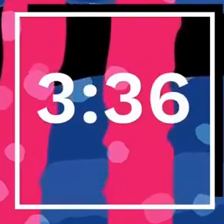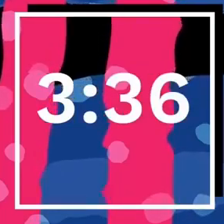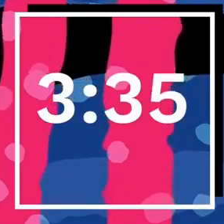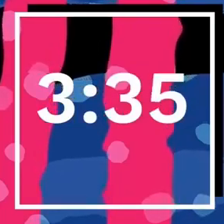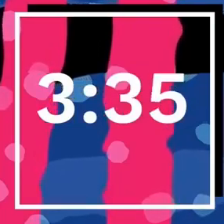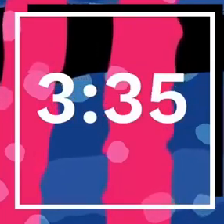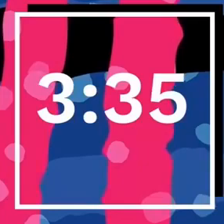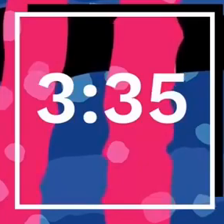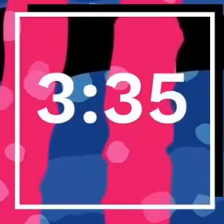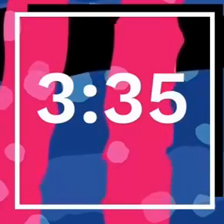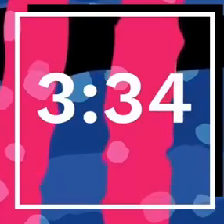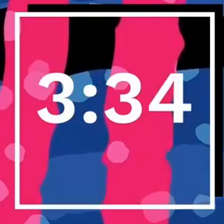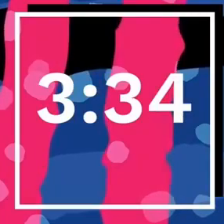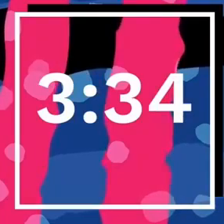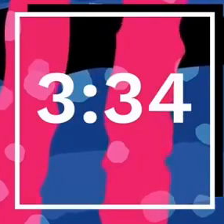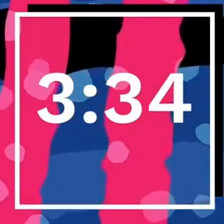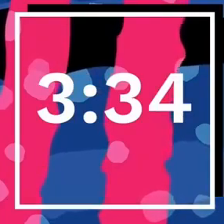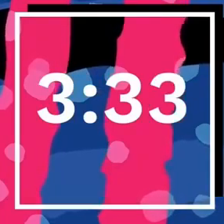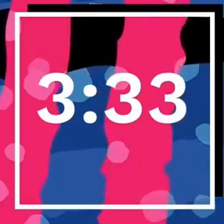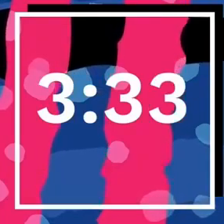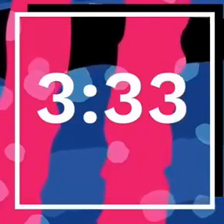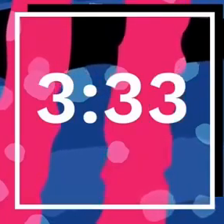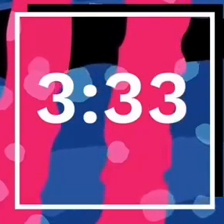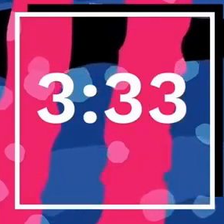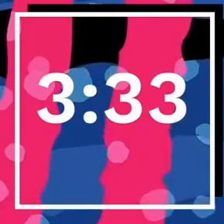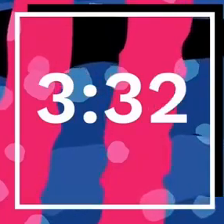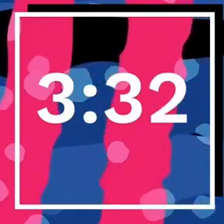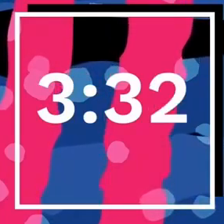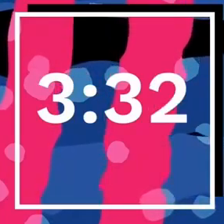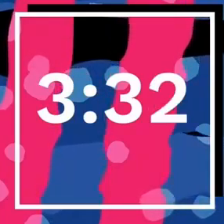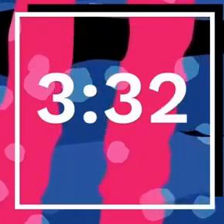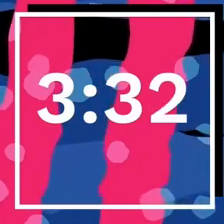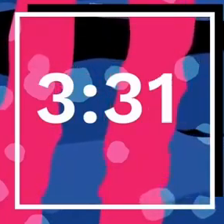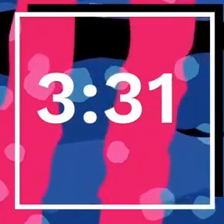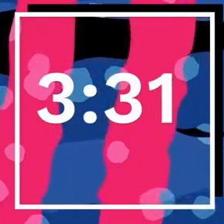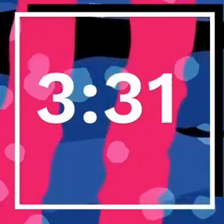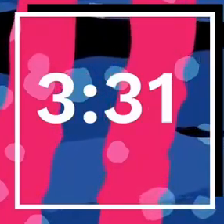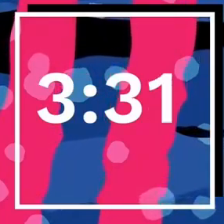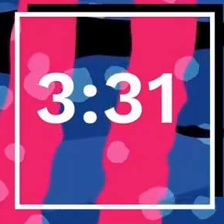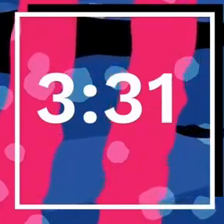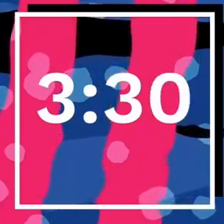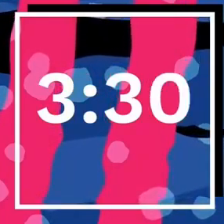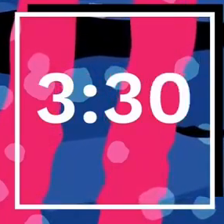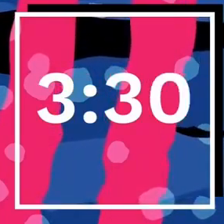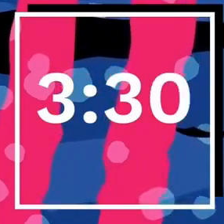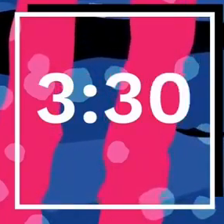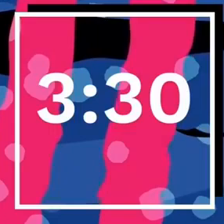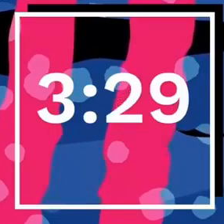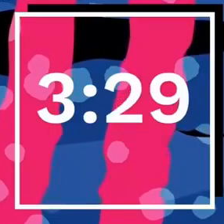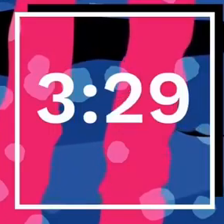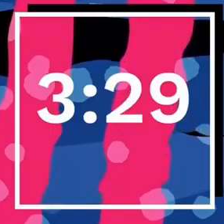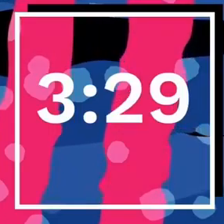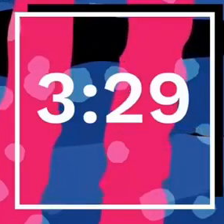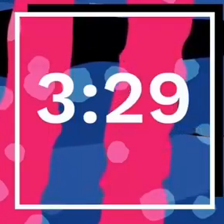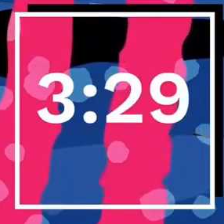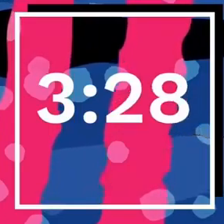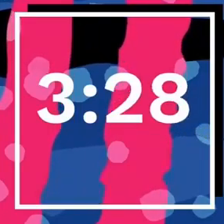OF ALL THE THINGS WE DO IN WASHINGTON HERE IS SOMETHING WE ARE REAL FAMILY SEE REAL MONEY THAT THEY ARE STRUGGLING TO GET